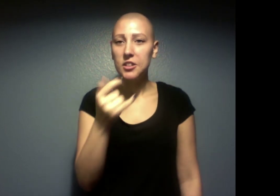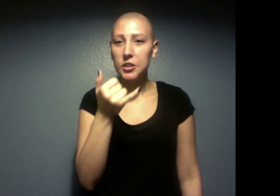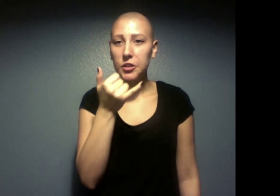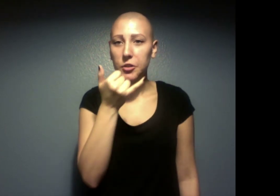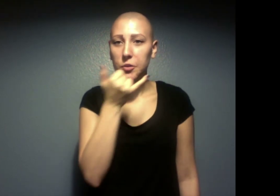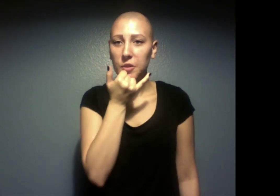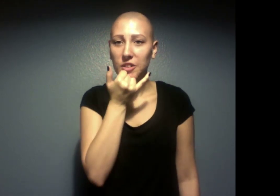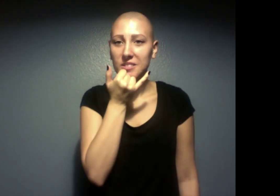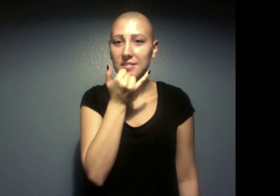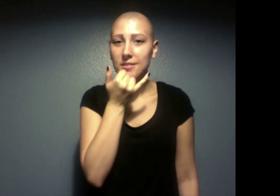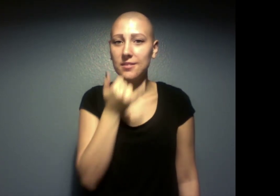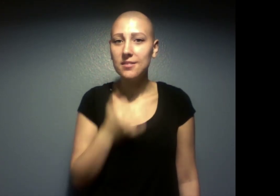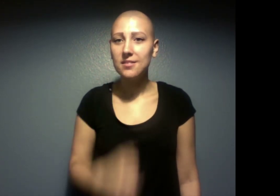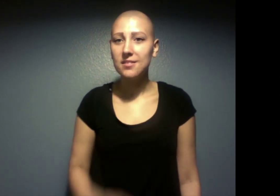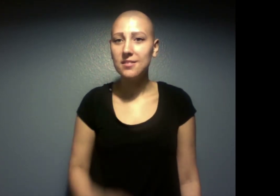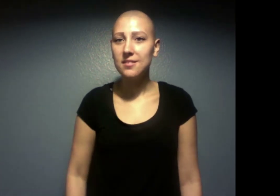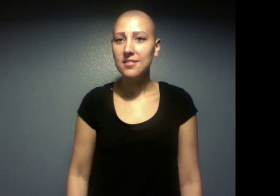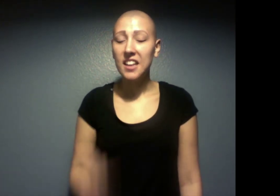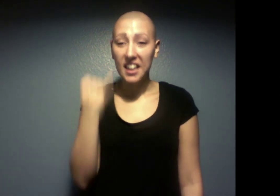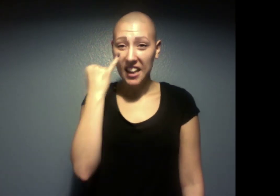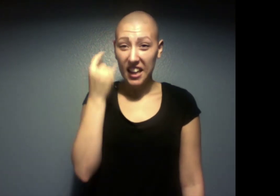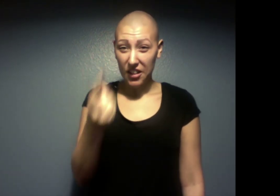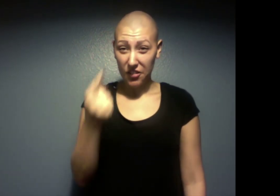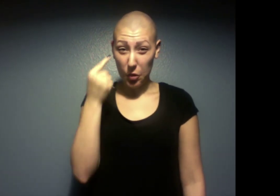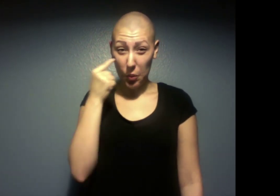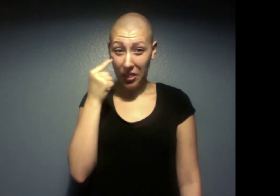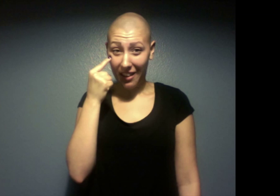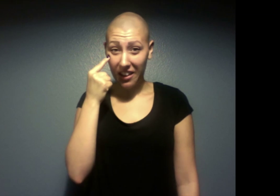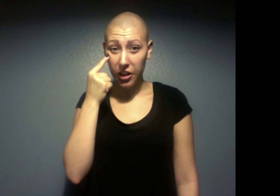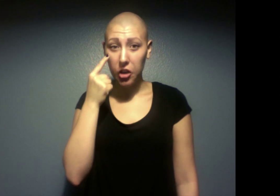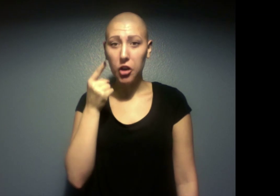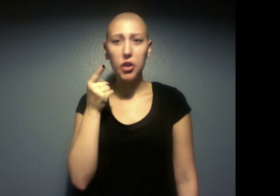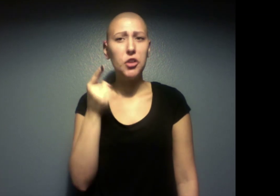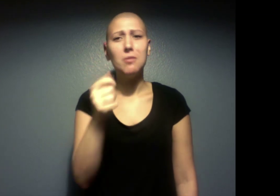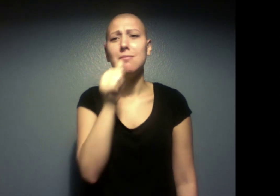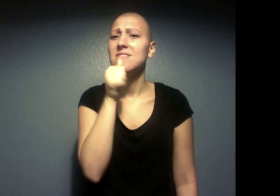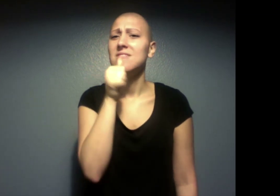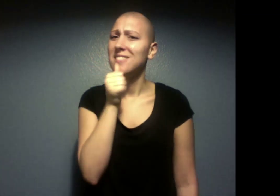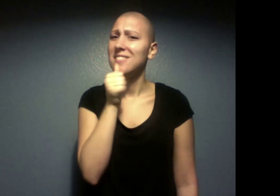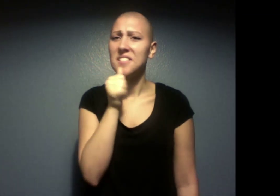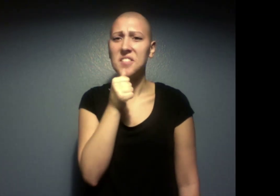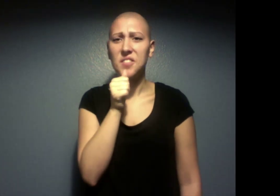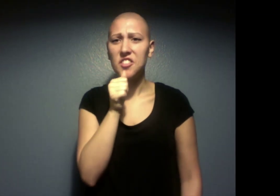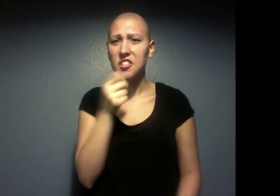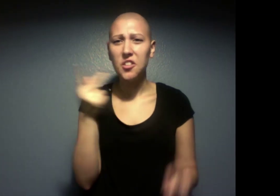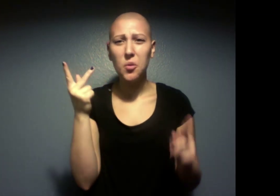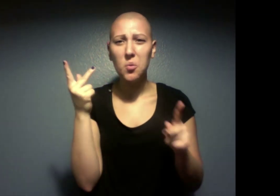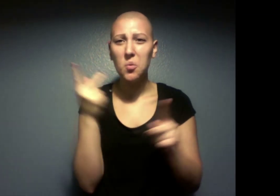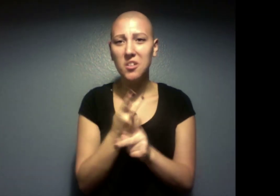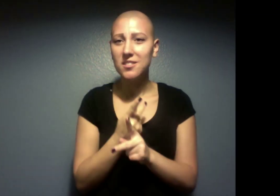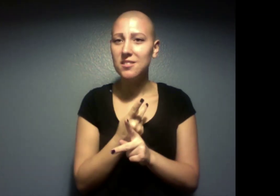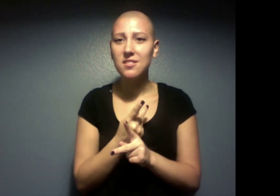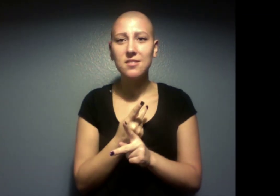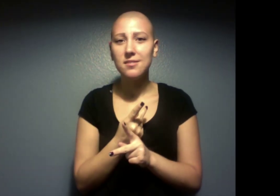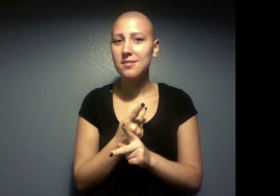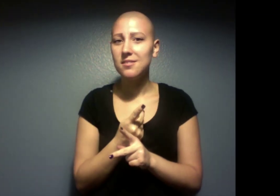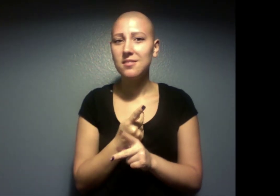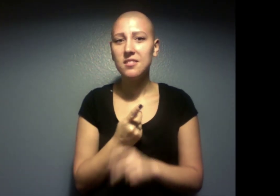you are mistaken. [if you think] you suffered the greatest blow